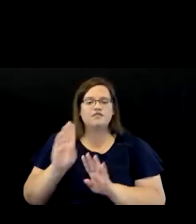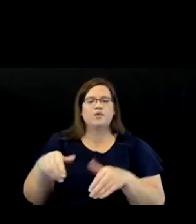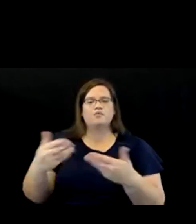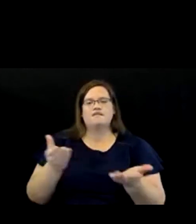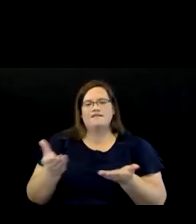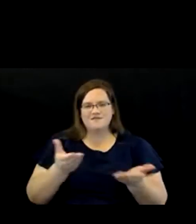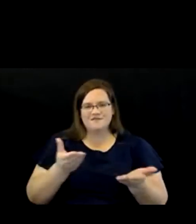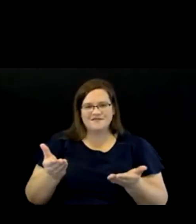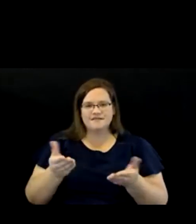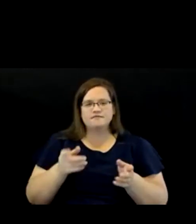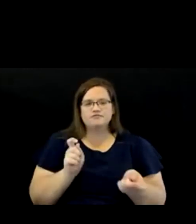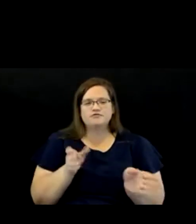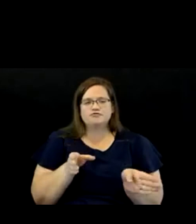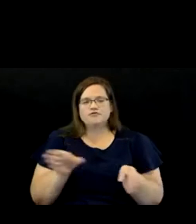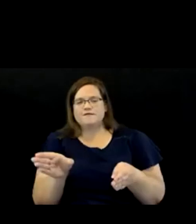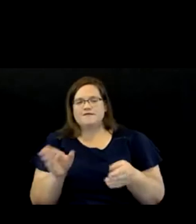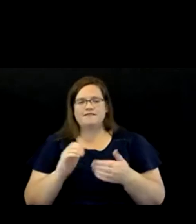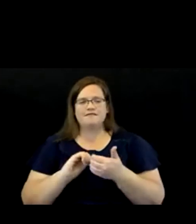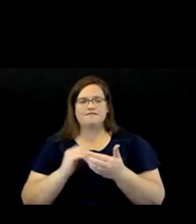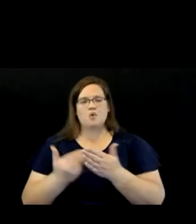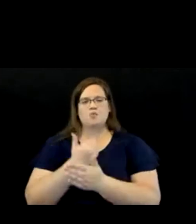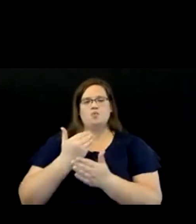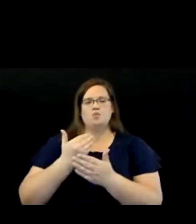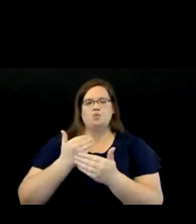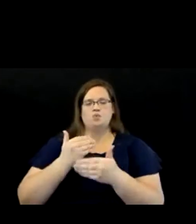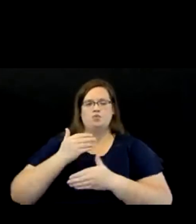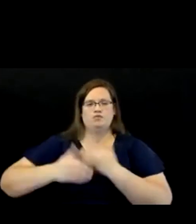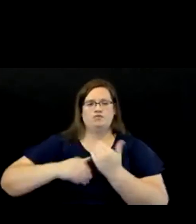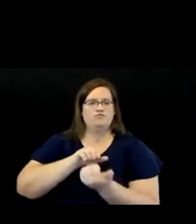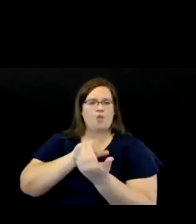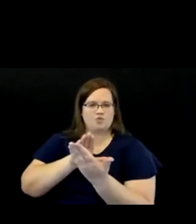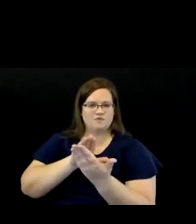it's just shifting it to a new topic. So I am going to stop there. I know